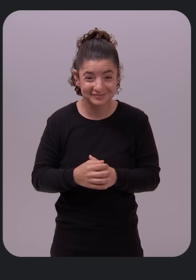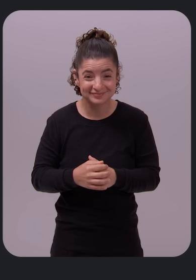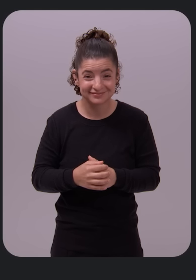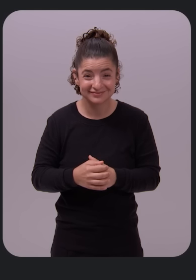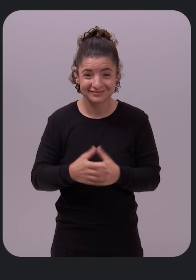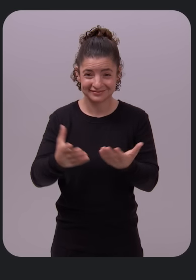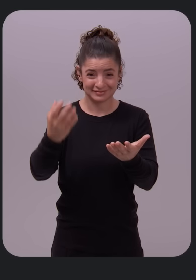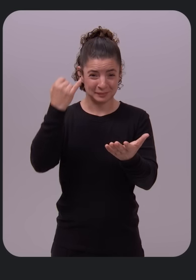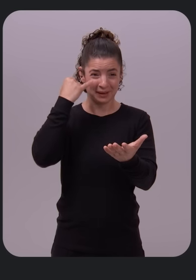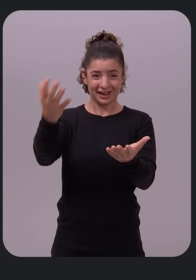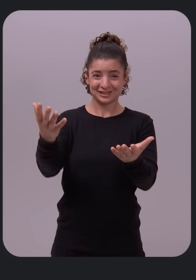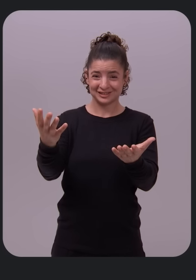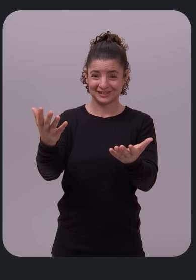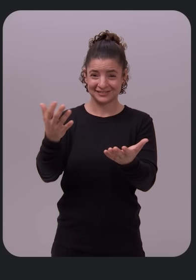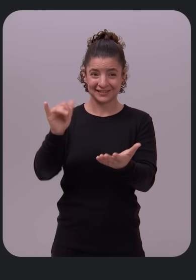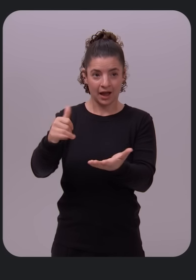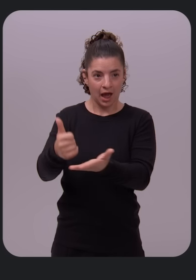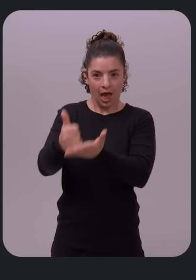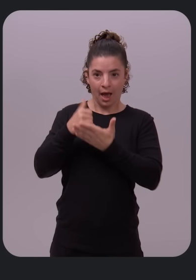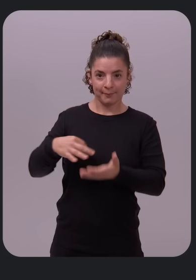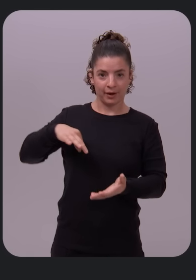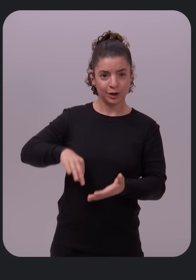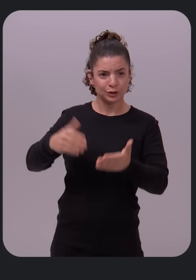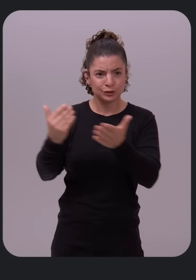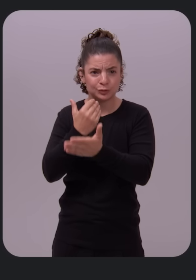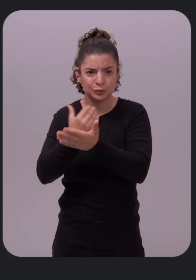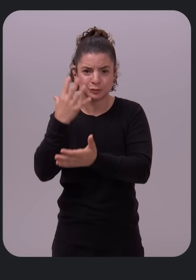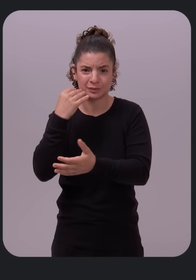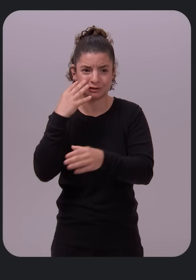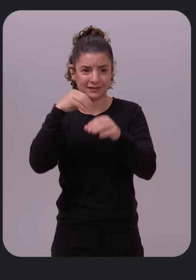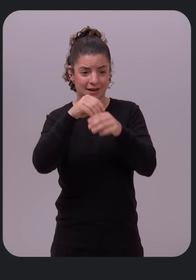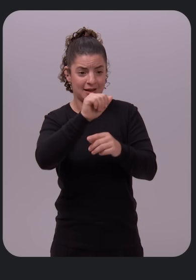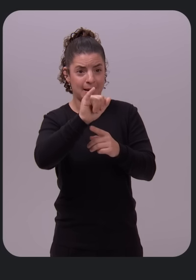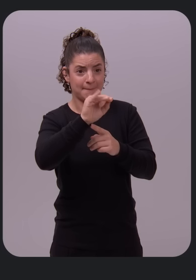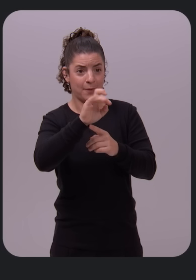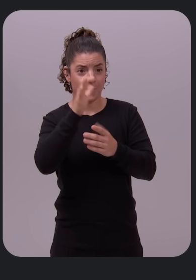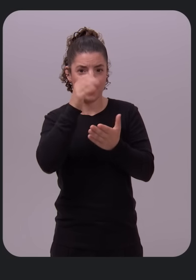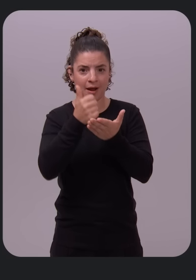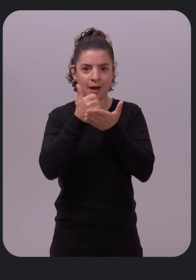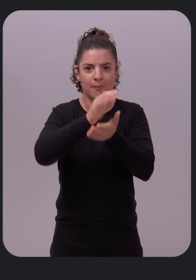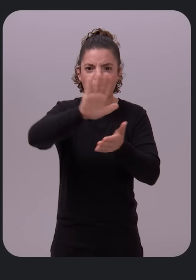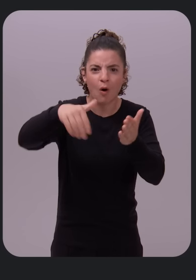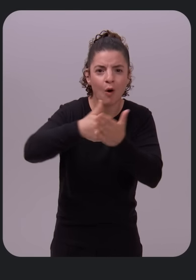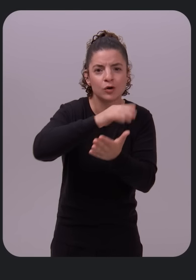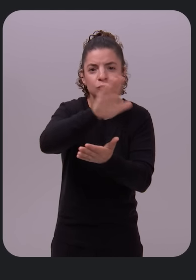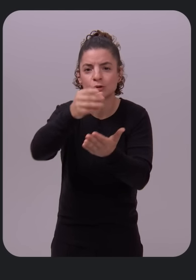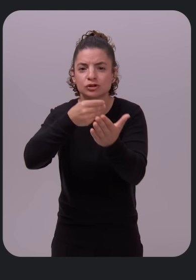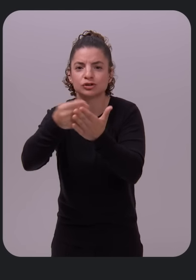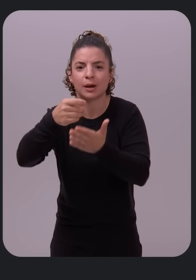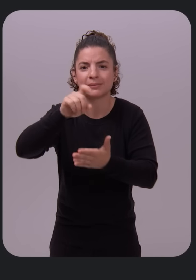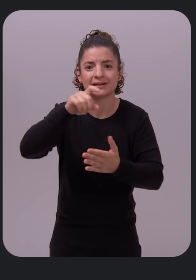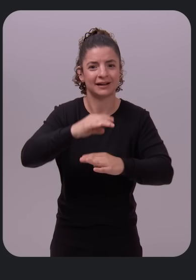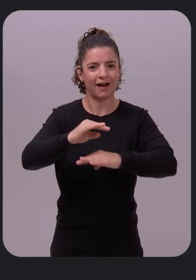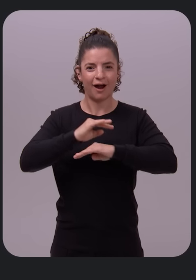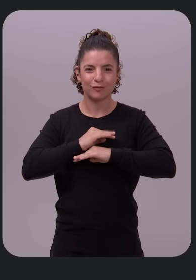You can imagine how helpful this new experience in AI Mode will be for all of your shopping needs.